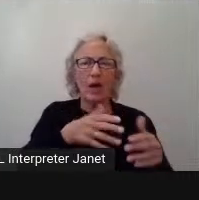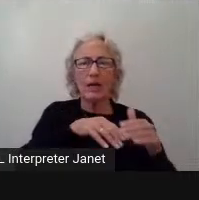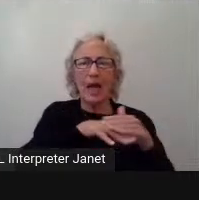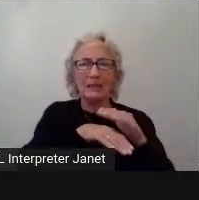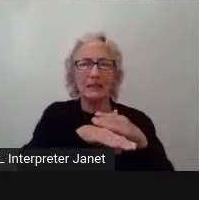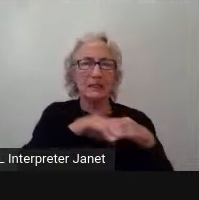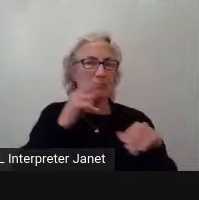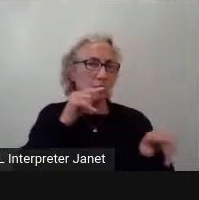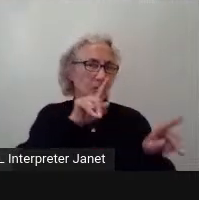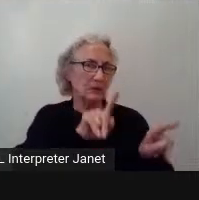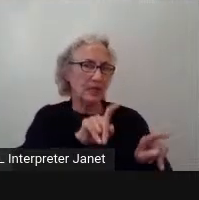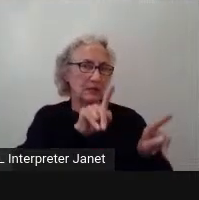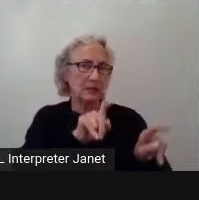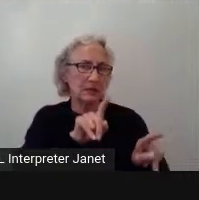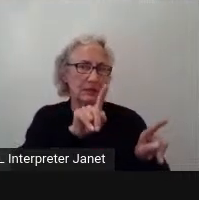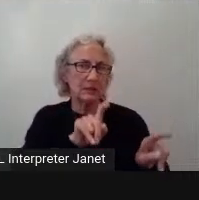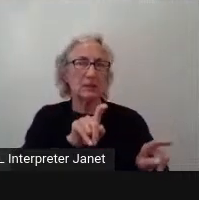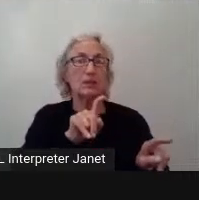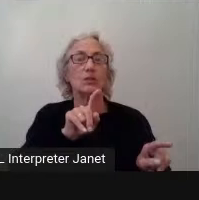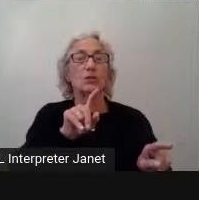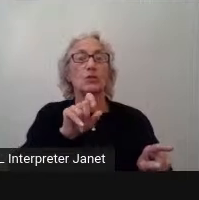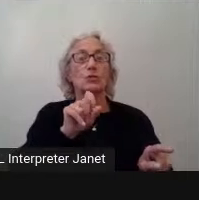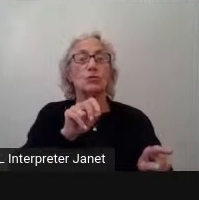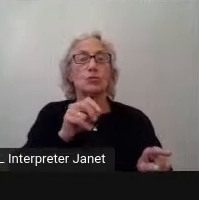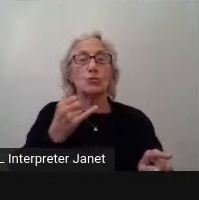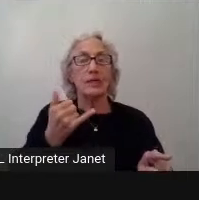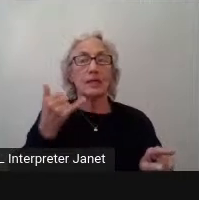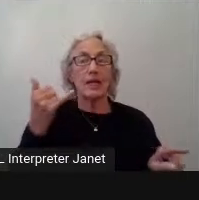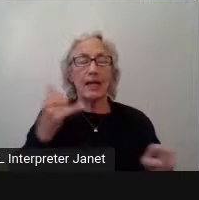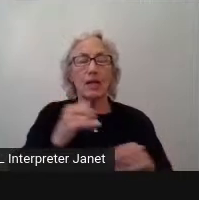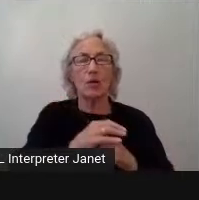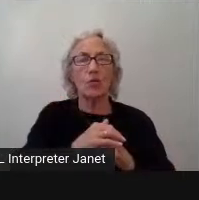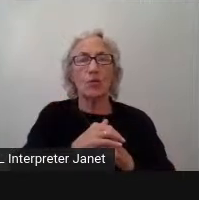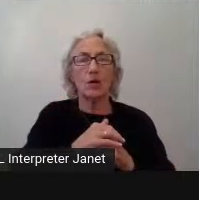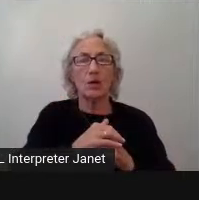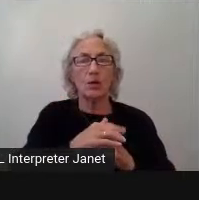we have a couple of Plugins to provide an accessibility testing.